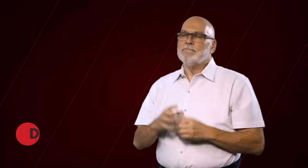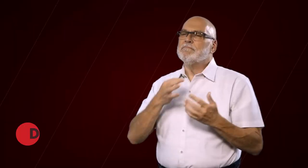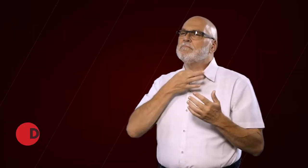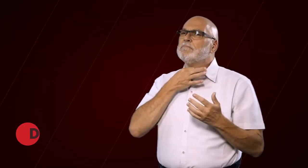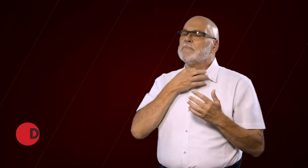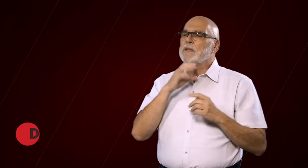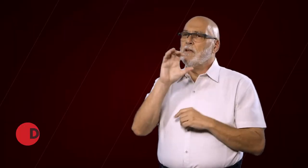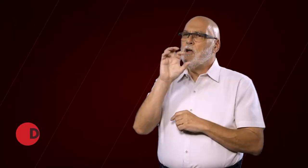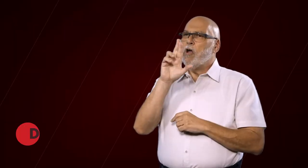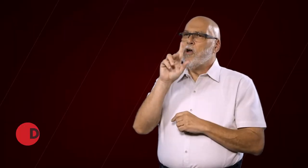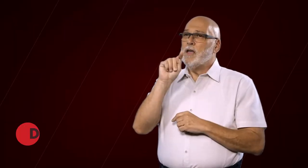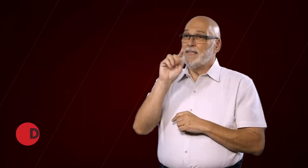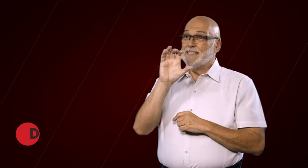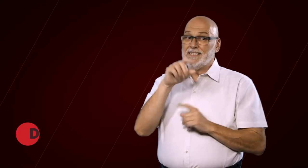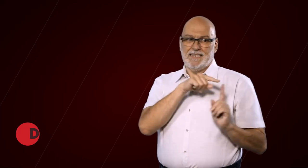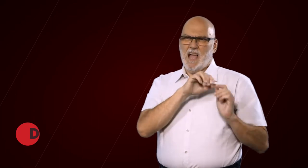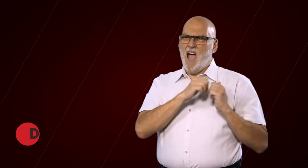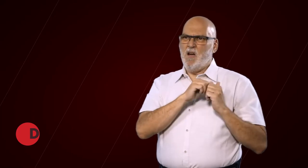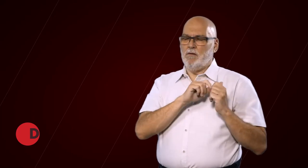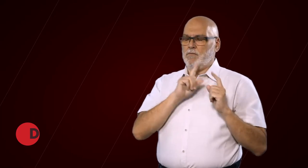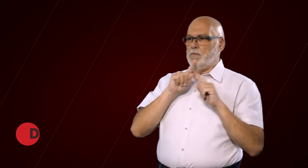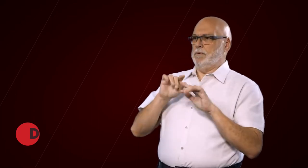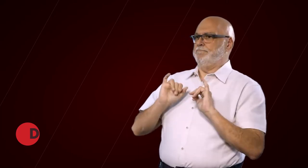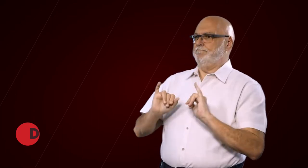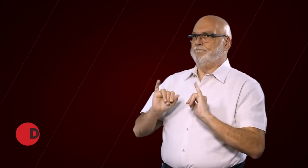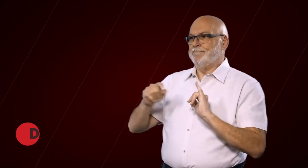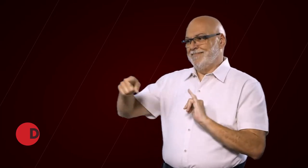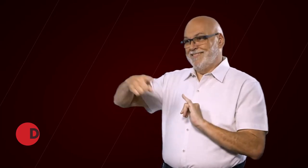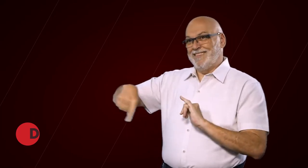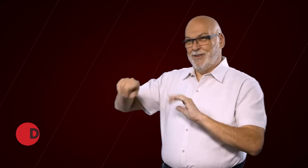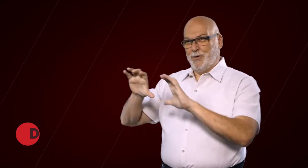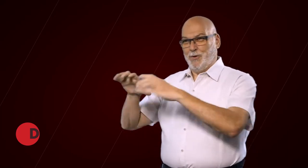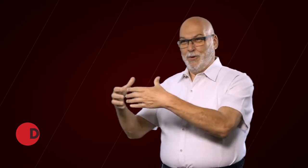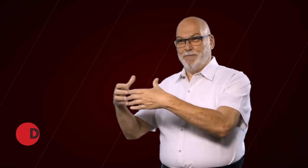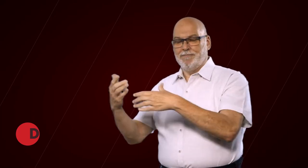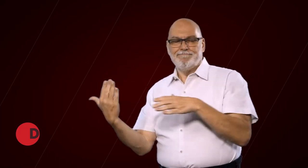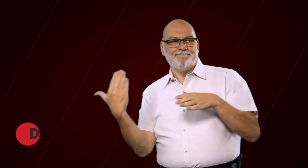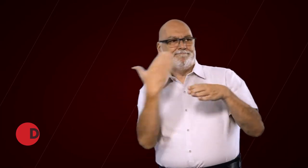[Anselmo]: How did CRTC respond to the joint intervention